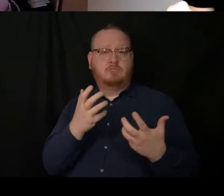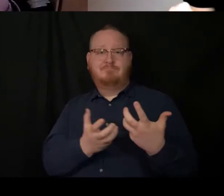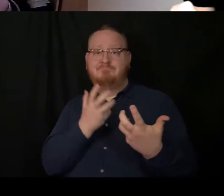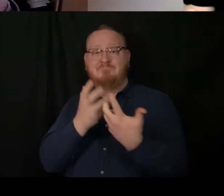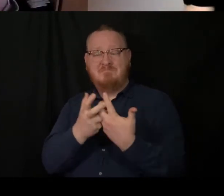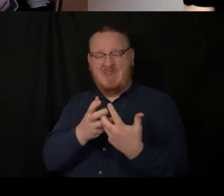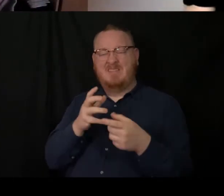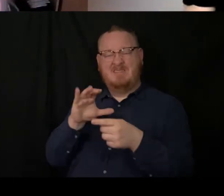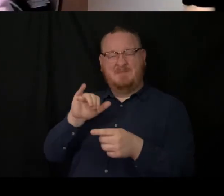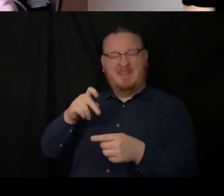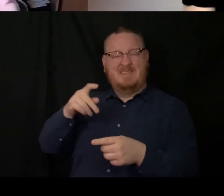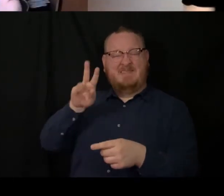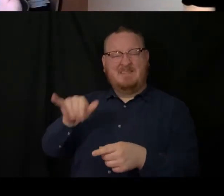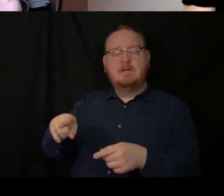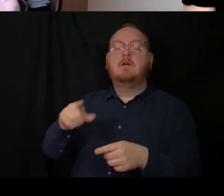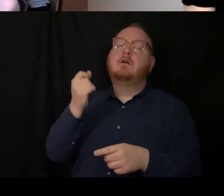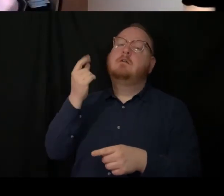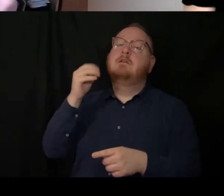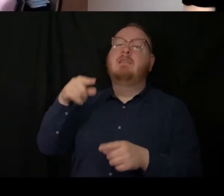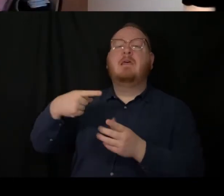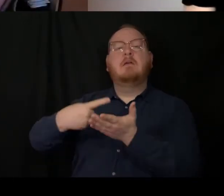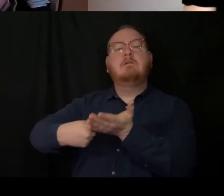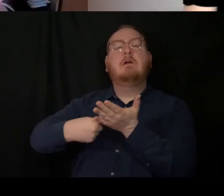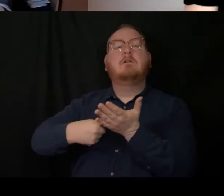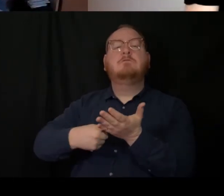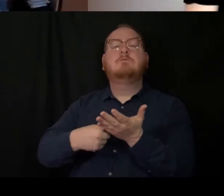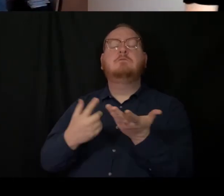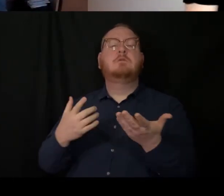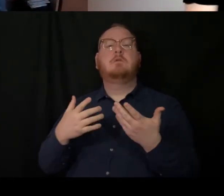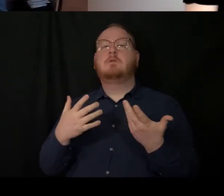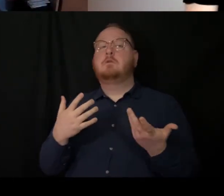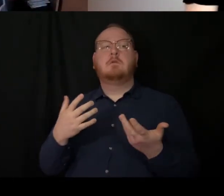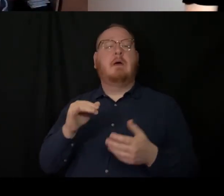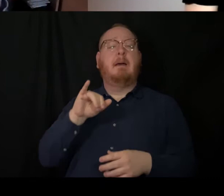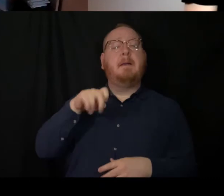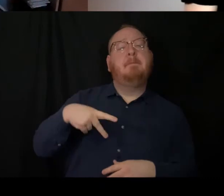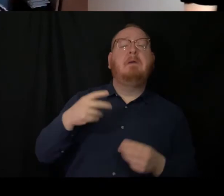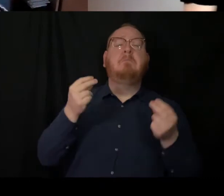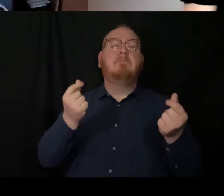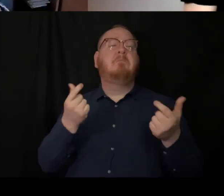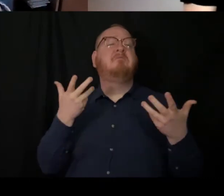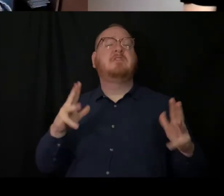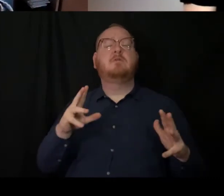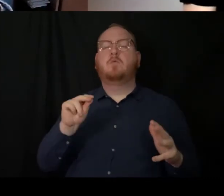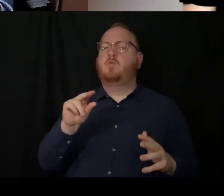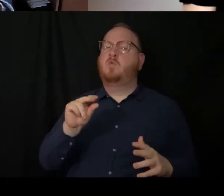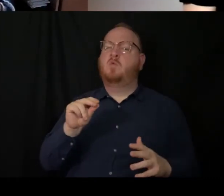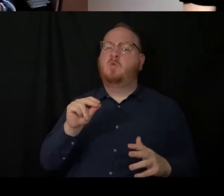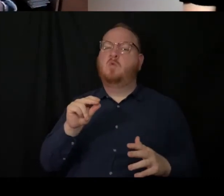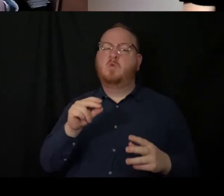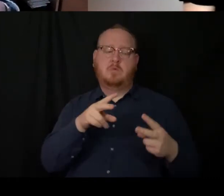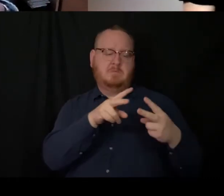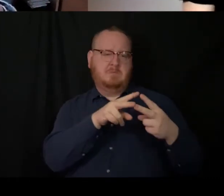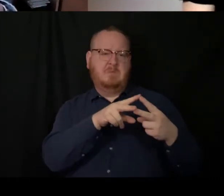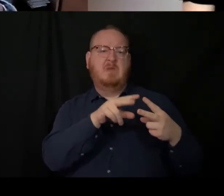but that is a deeper discussion. even deeper than recovery services or extended school year.